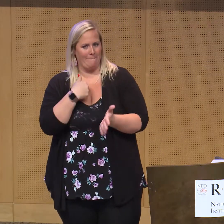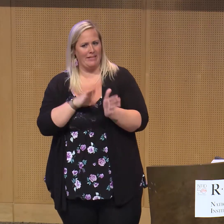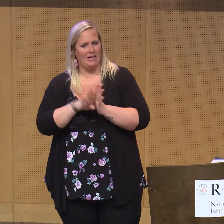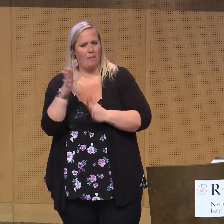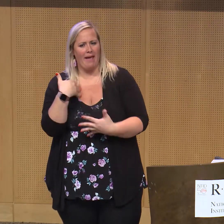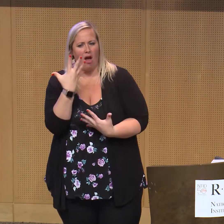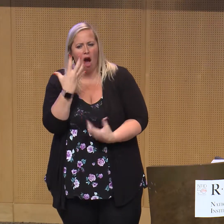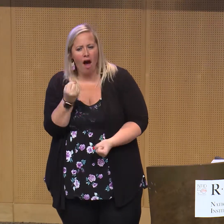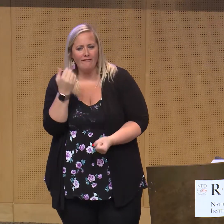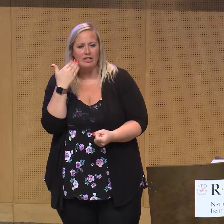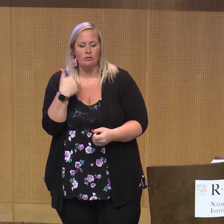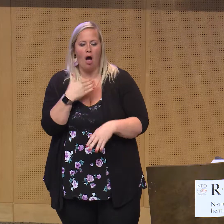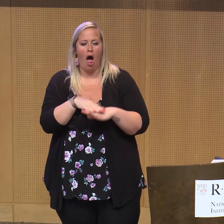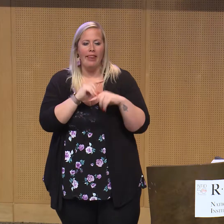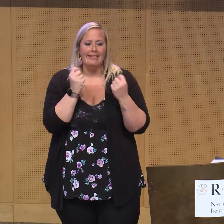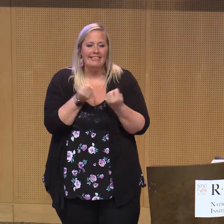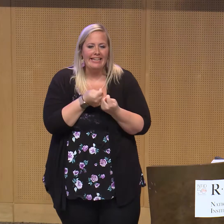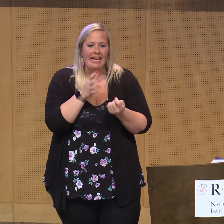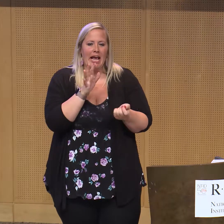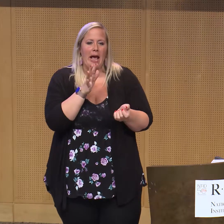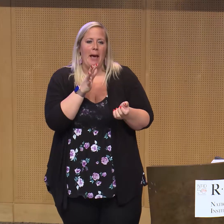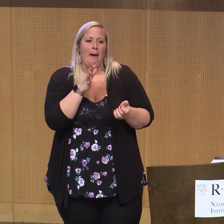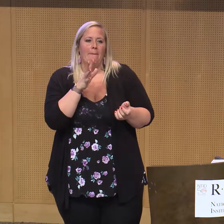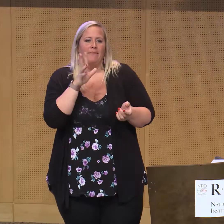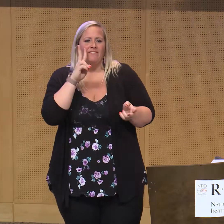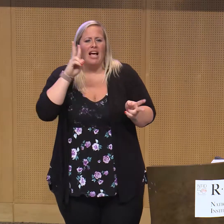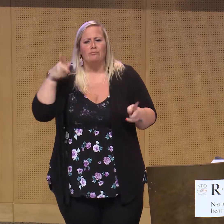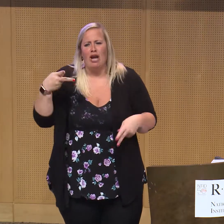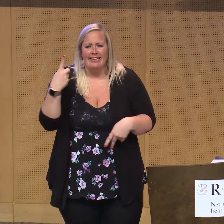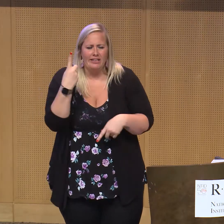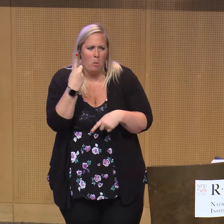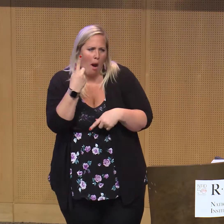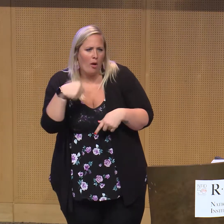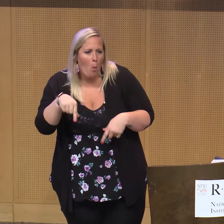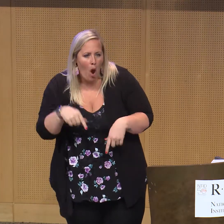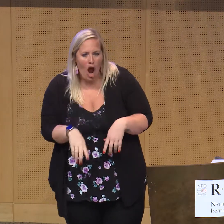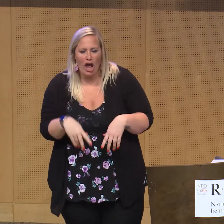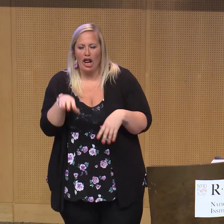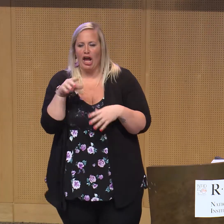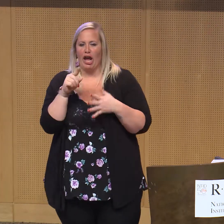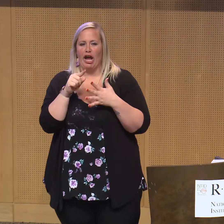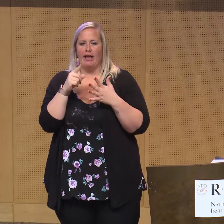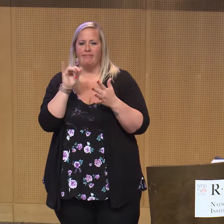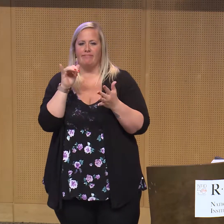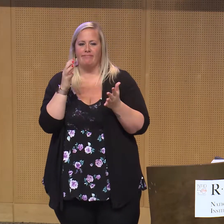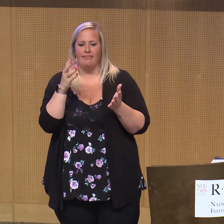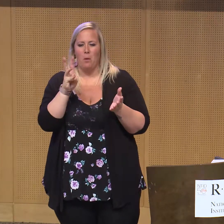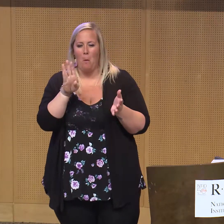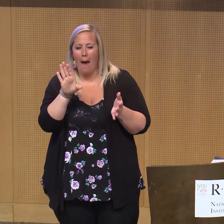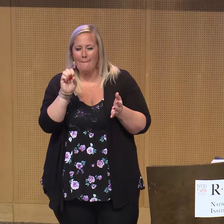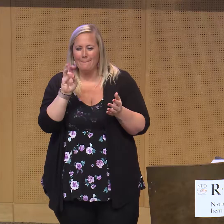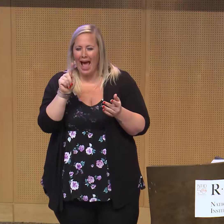That experience of being in a sorority really developed my self-confidence. I thought, "Well, I'll try it for a quarter,"